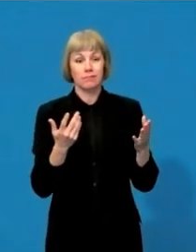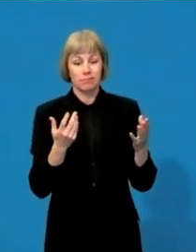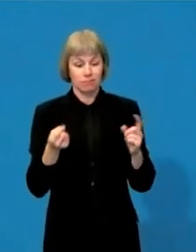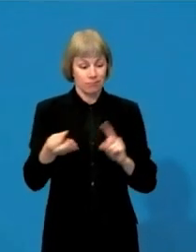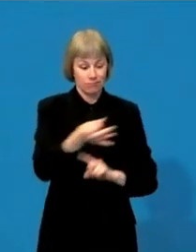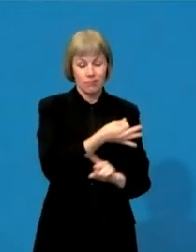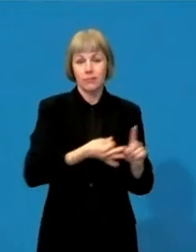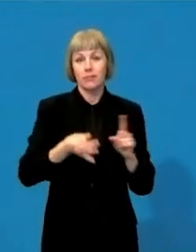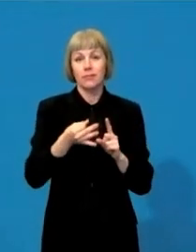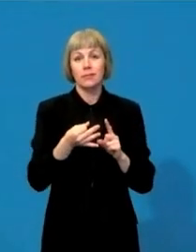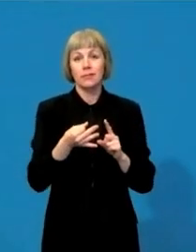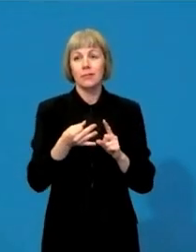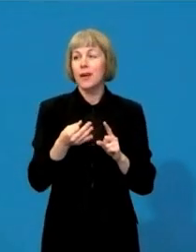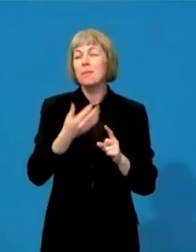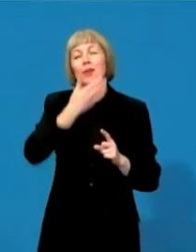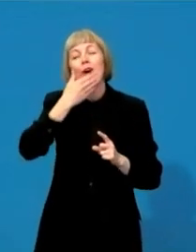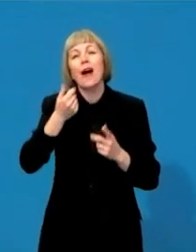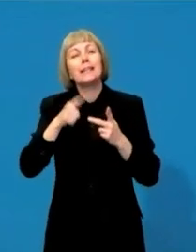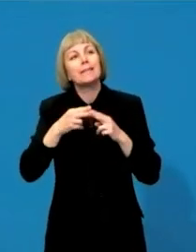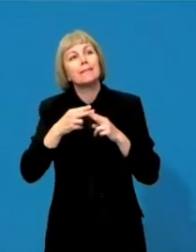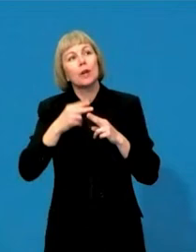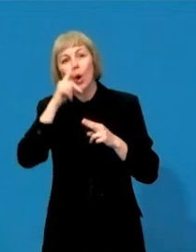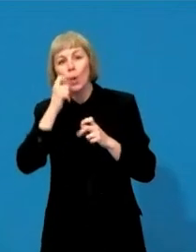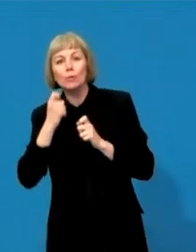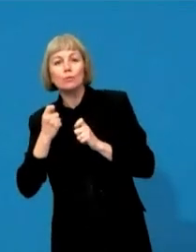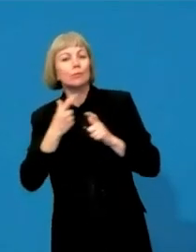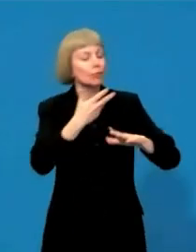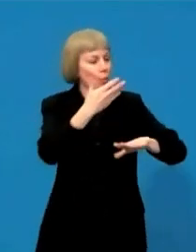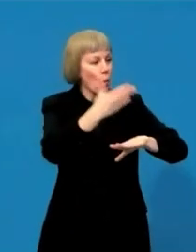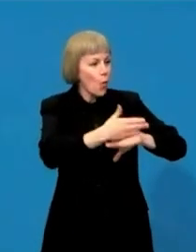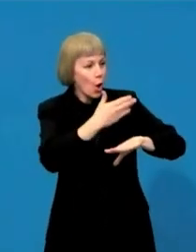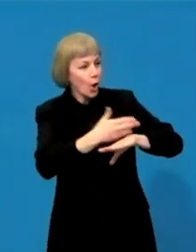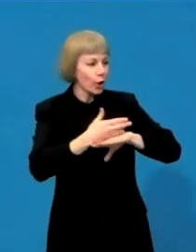be nice just to have someone to take the kids for two hours so I can clean, you know,